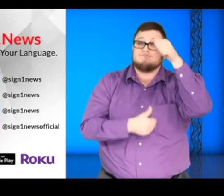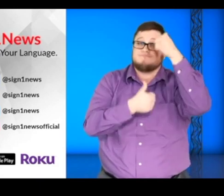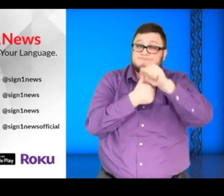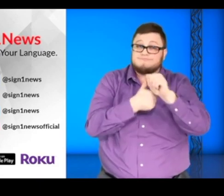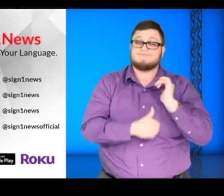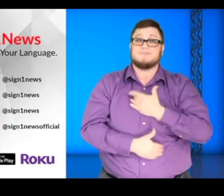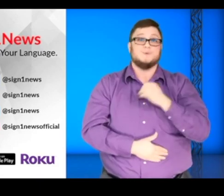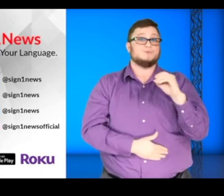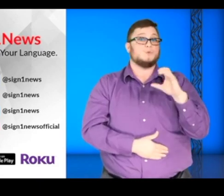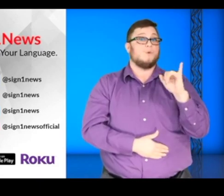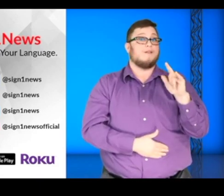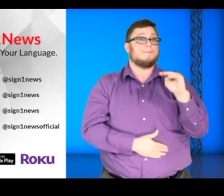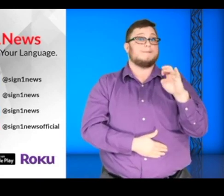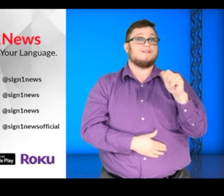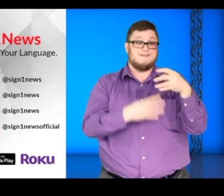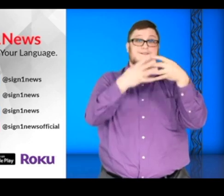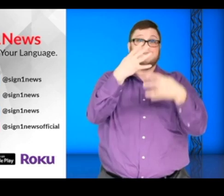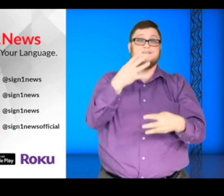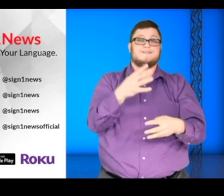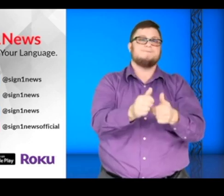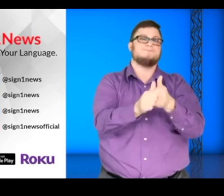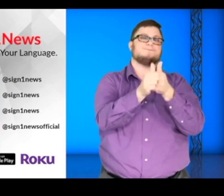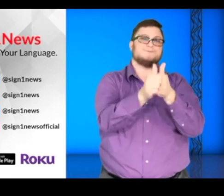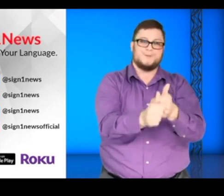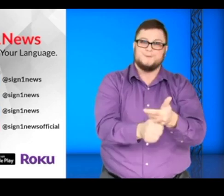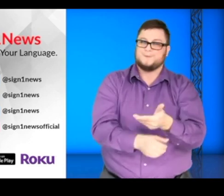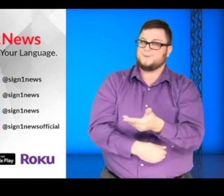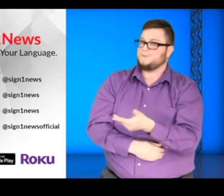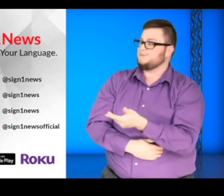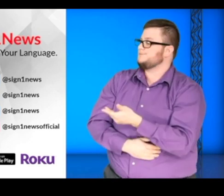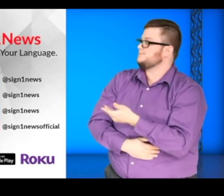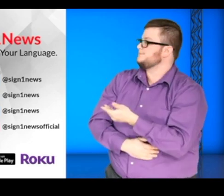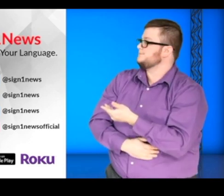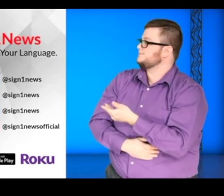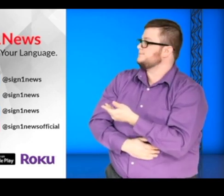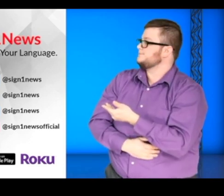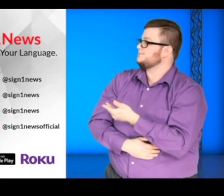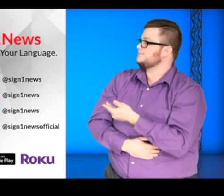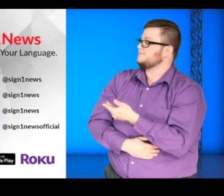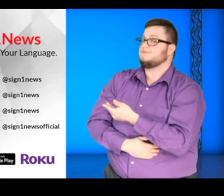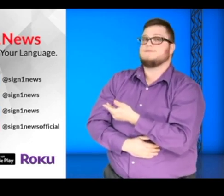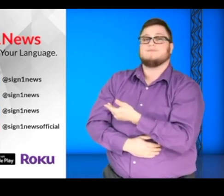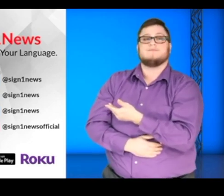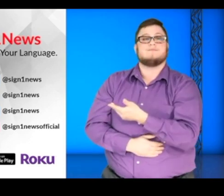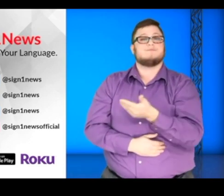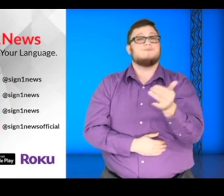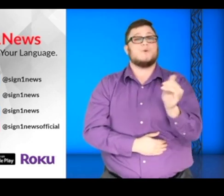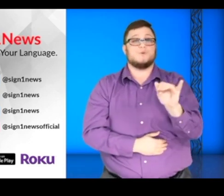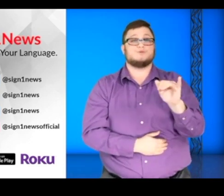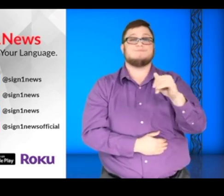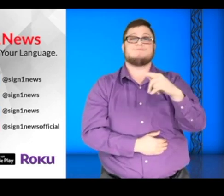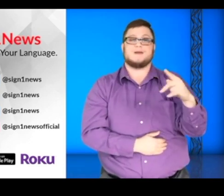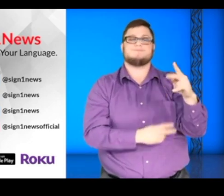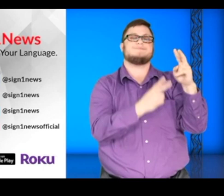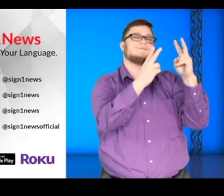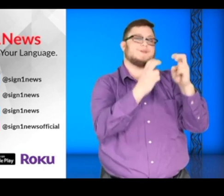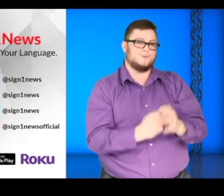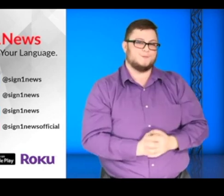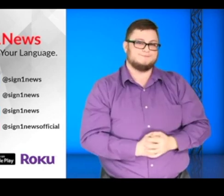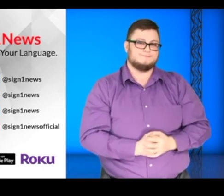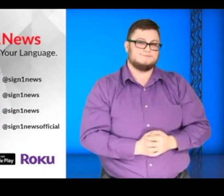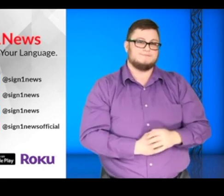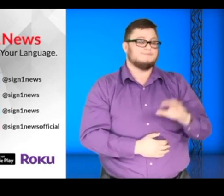Remember to follow us on all of our social media platforms and be sure to download our app too.